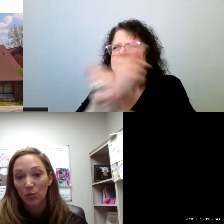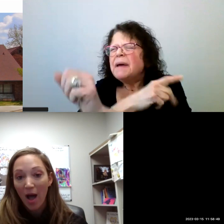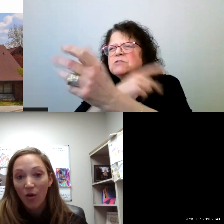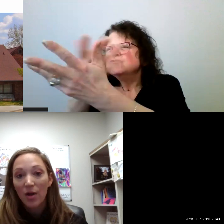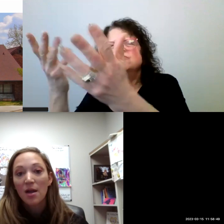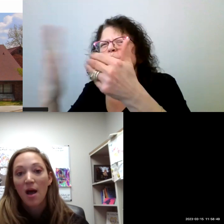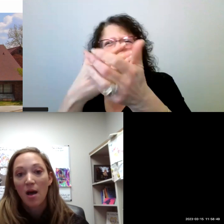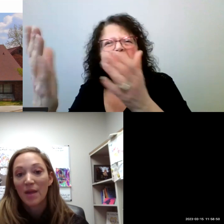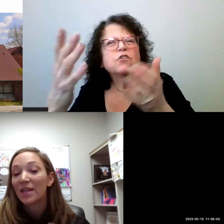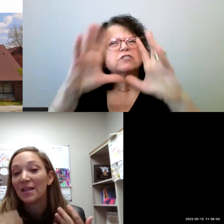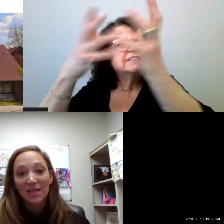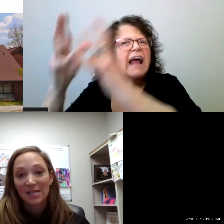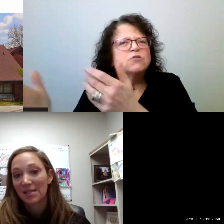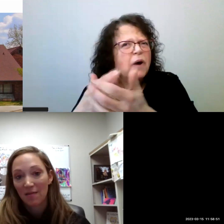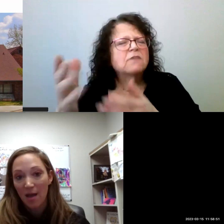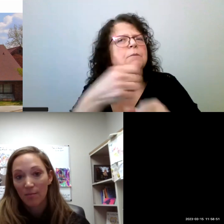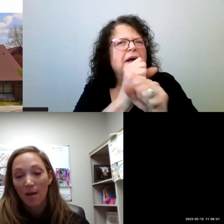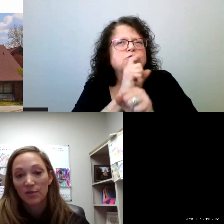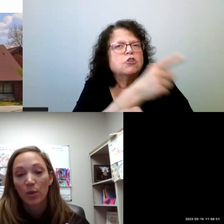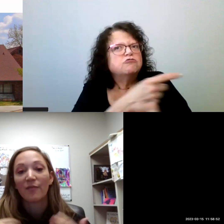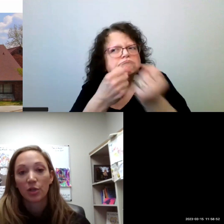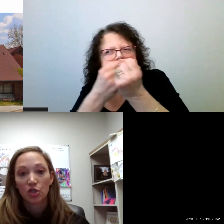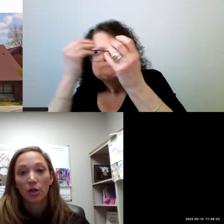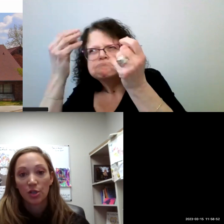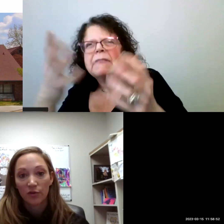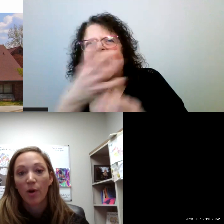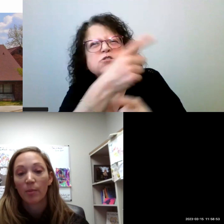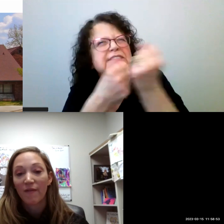as well, and then even assisting them. So we have put a charge here at the Department